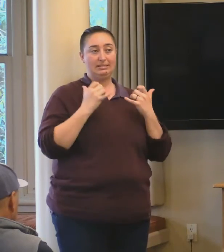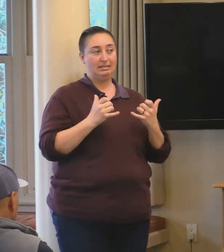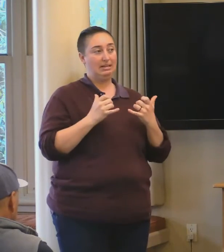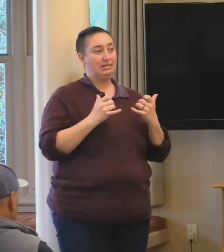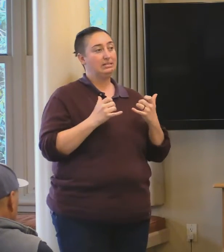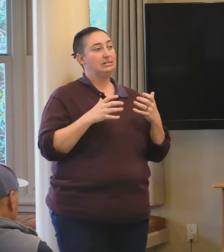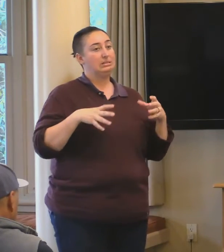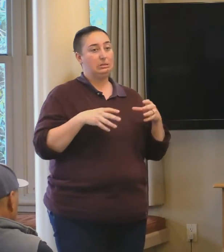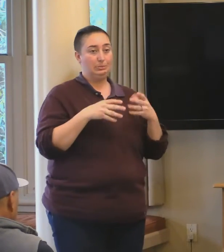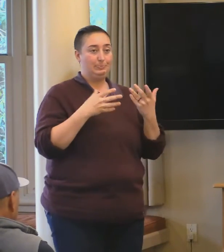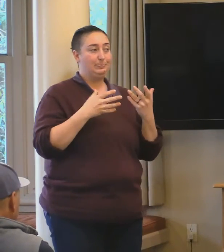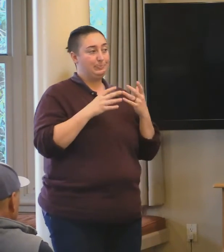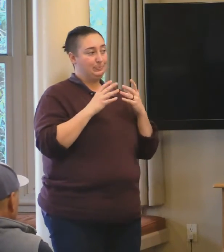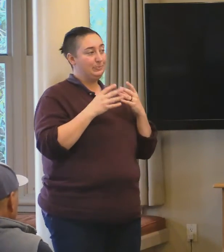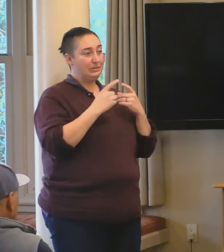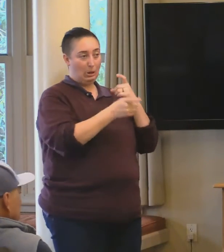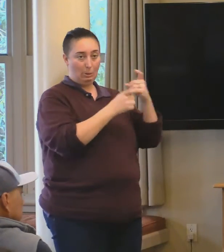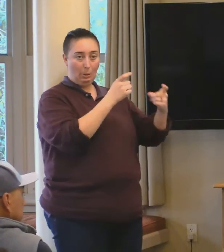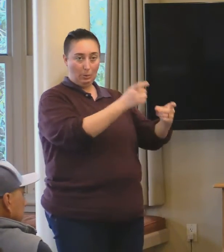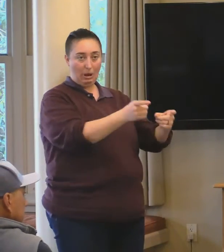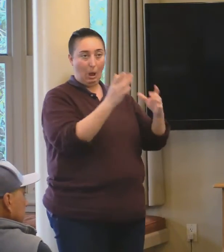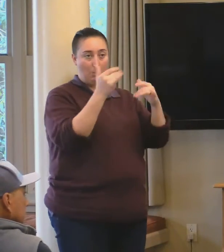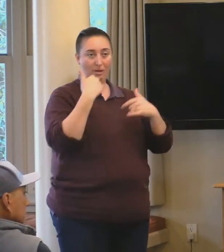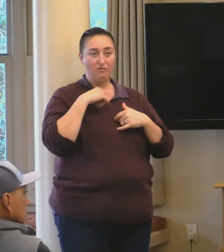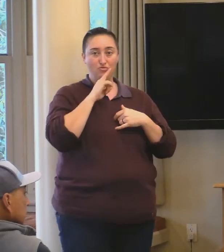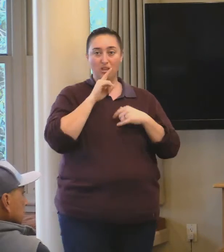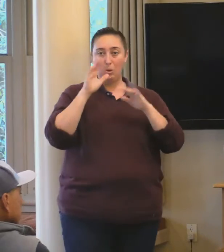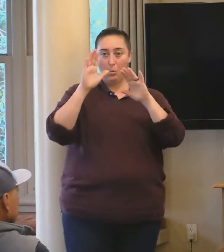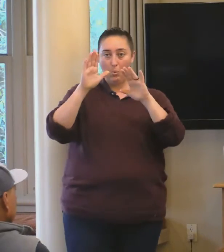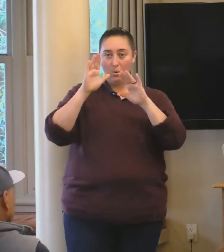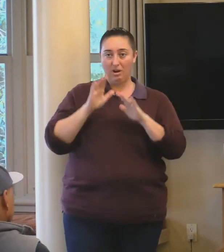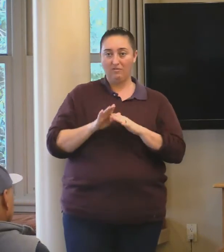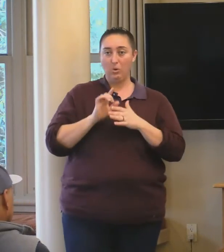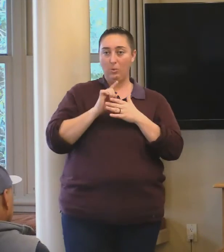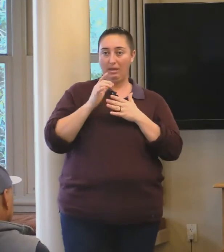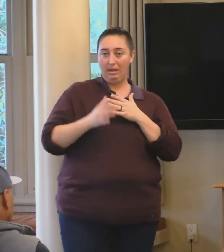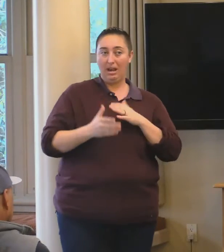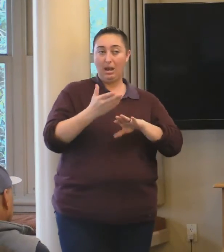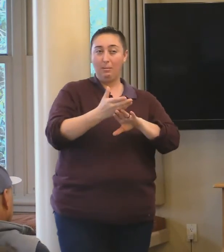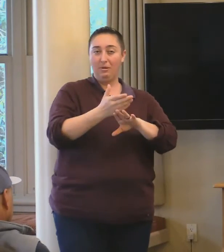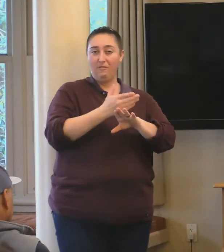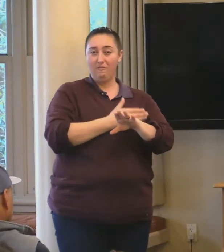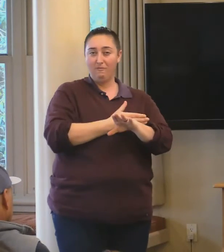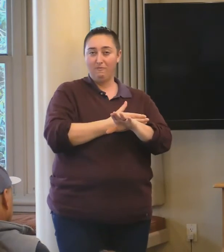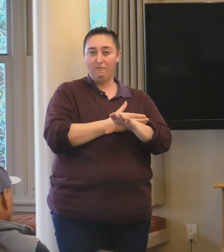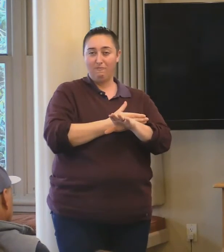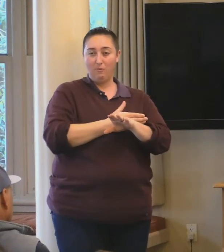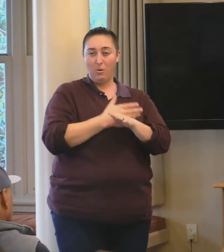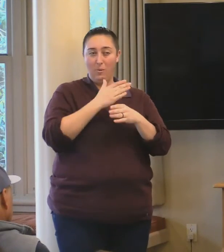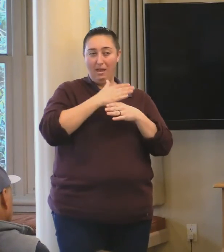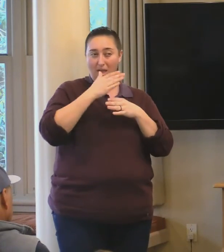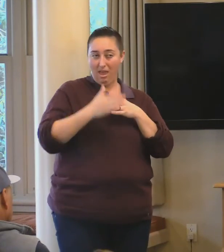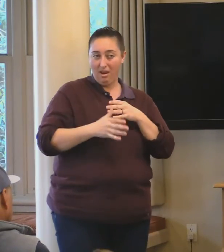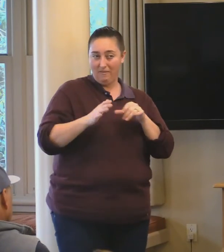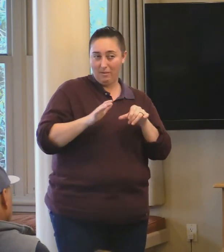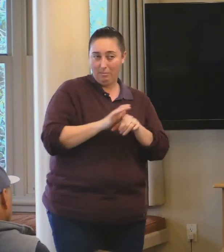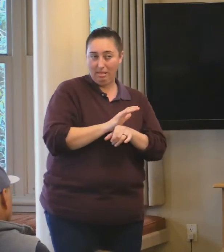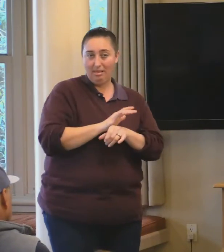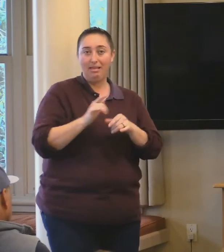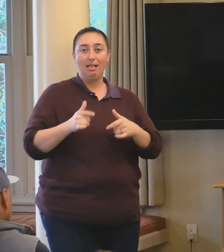today's ceremony. I hope you all have a great weekend and before we sign off, we're going to sign off on the livestream.